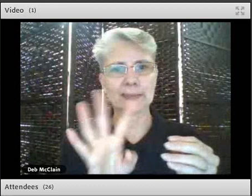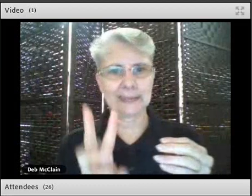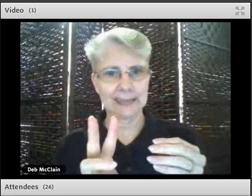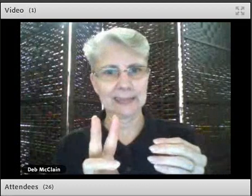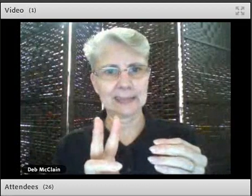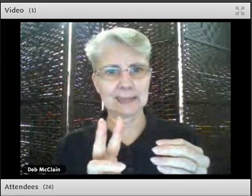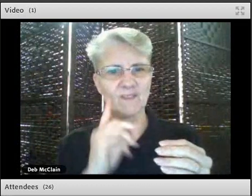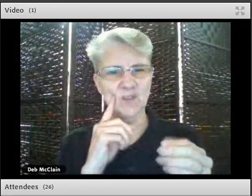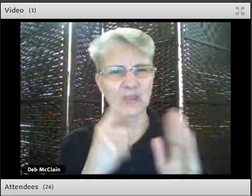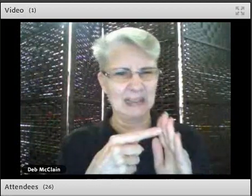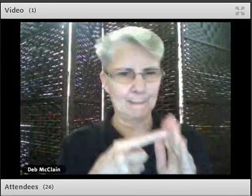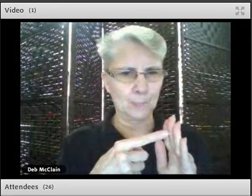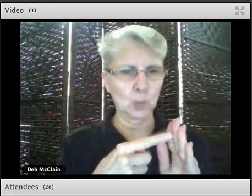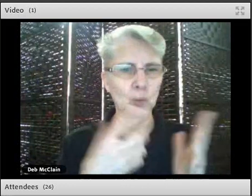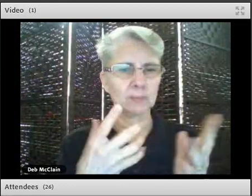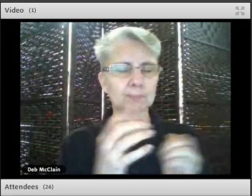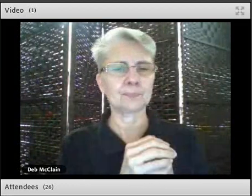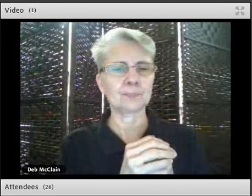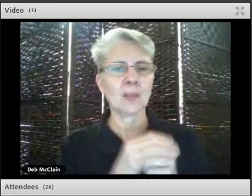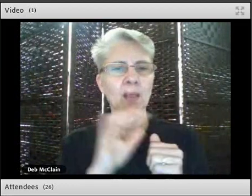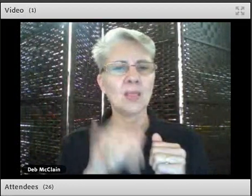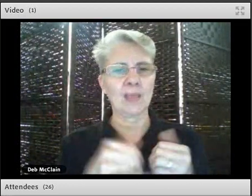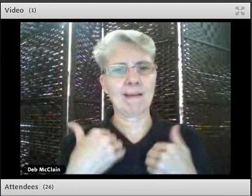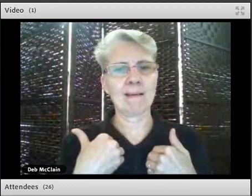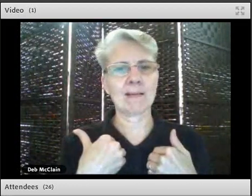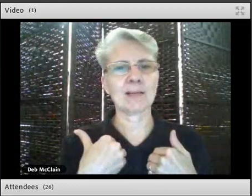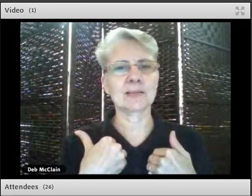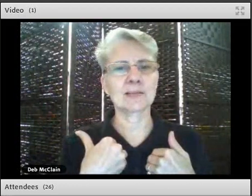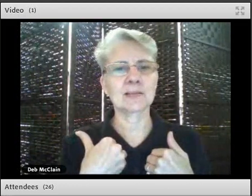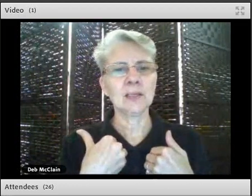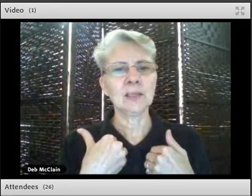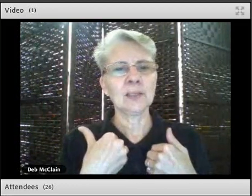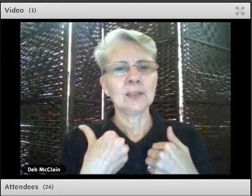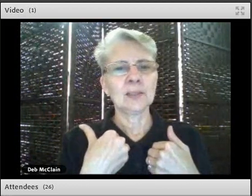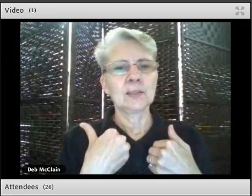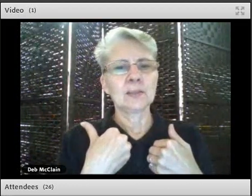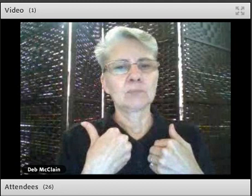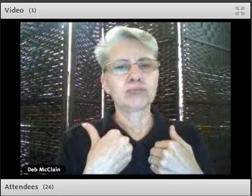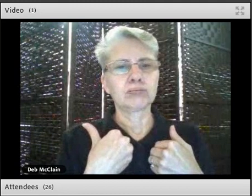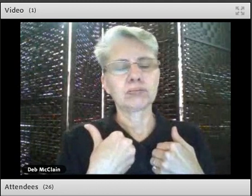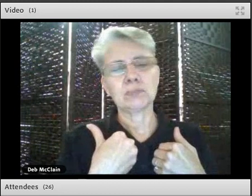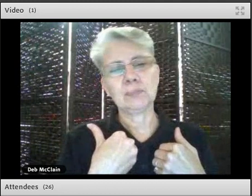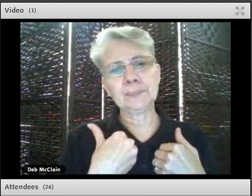title as of whatever date, if that's a really important thing to do.